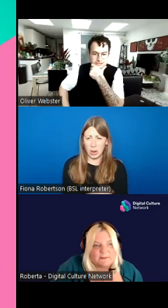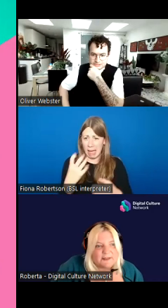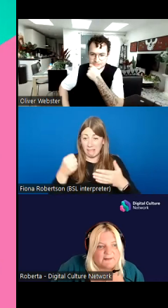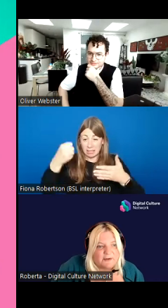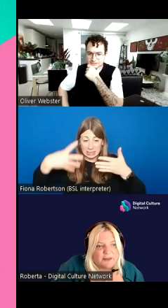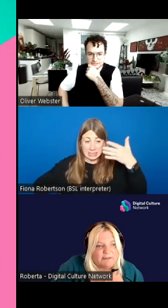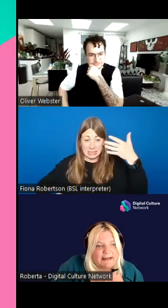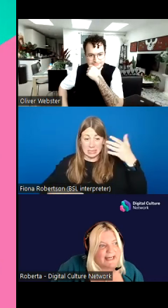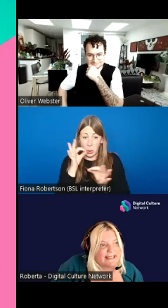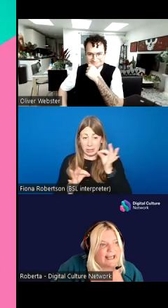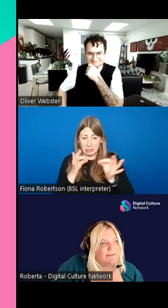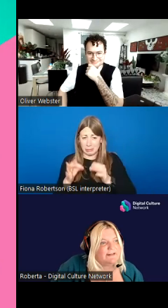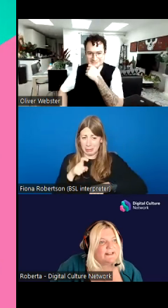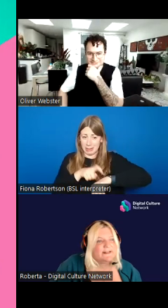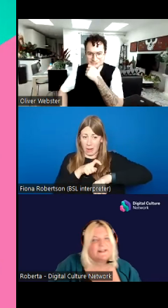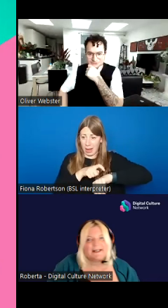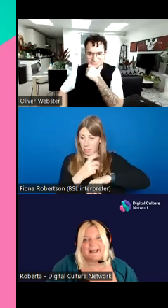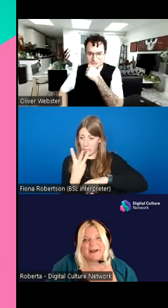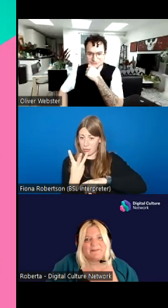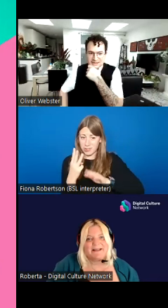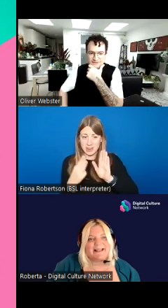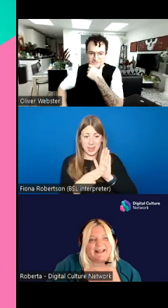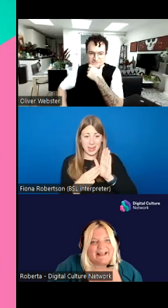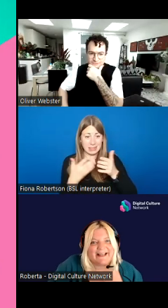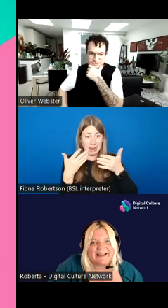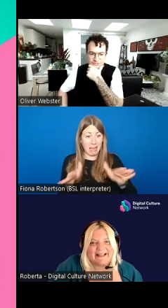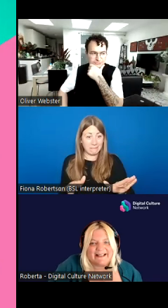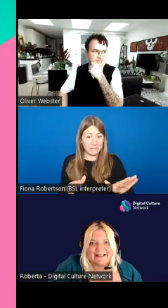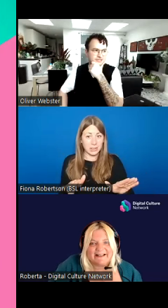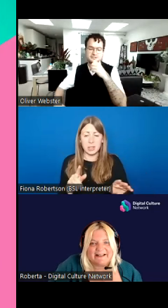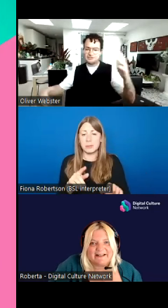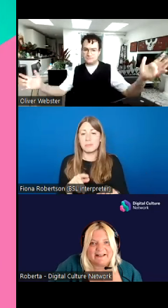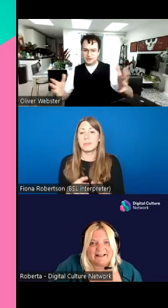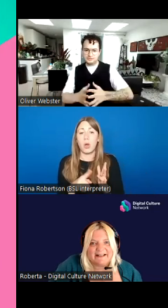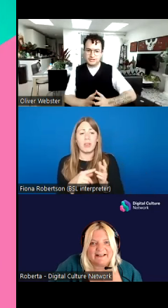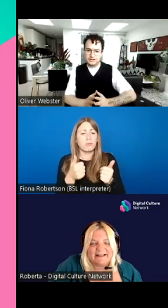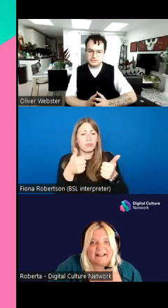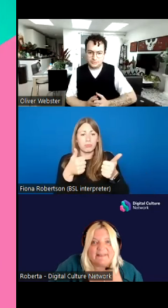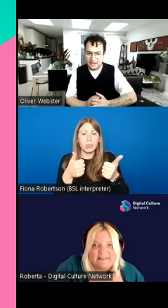because we've only got three minutes left. That's all right. If you want to, we can compile the questions that we have left over